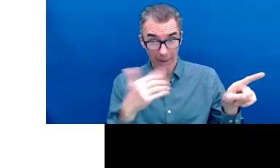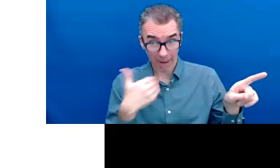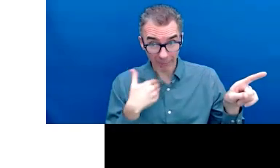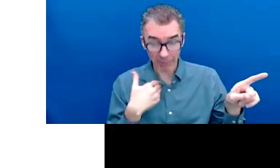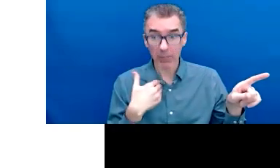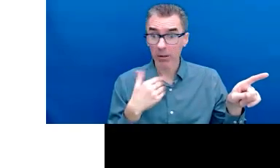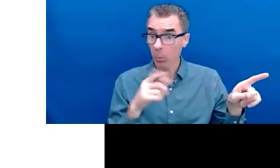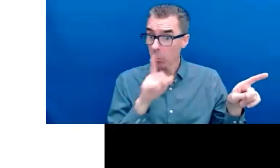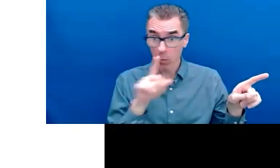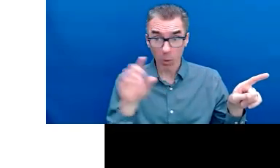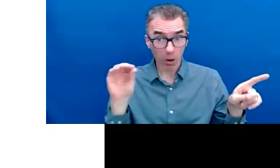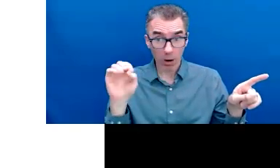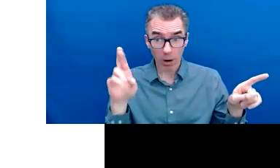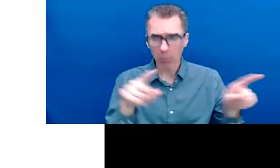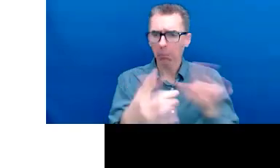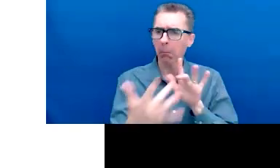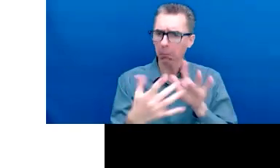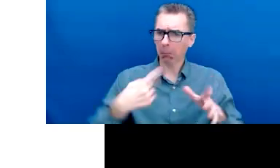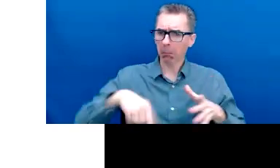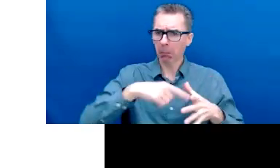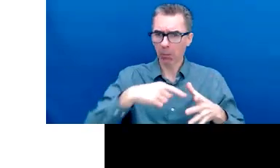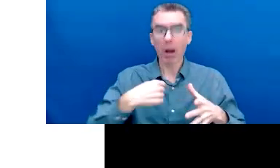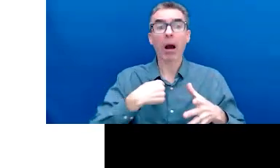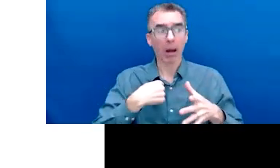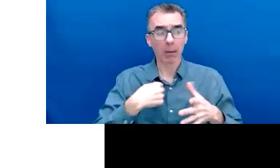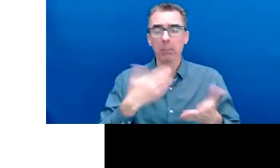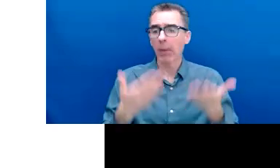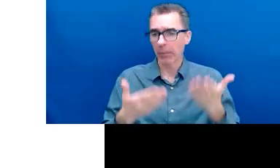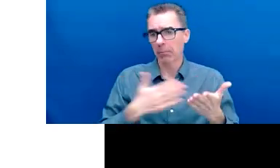if we're also able to make it available through our library, too.